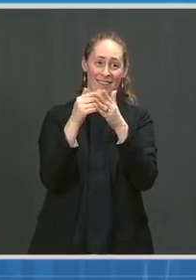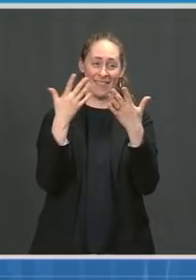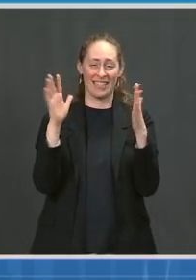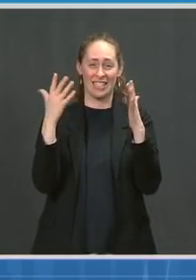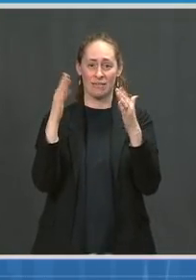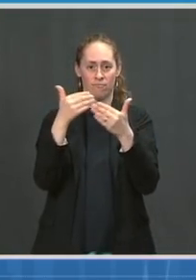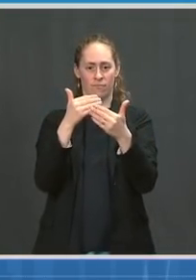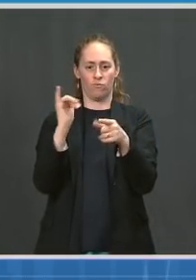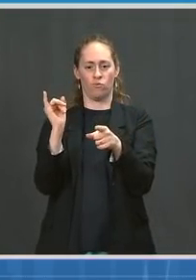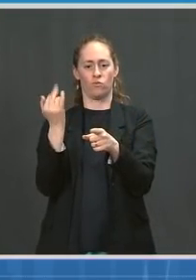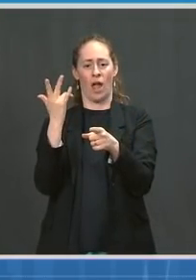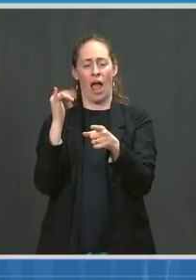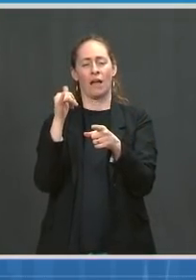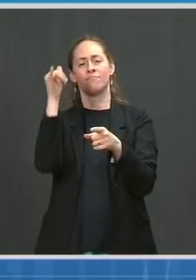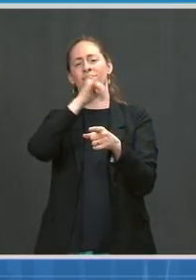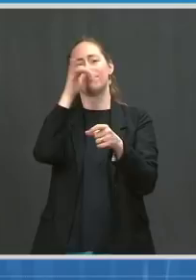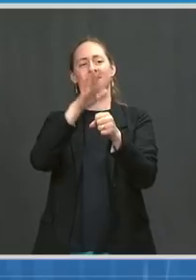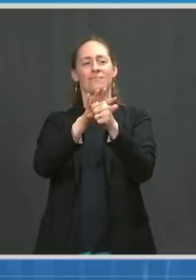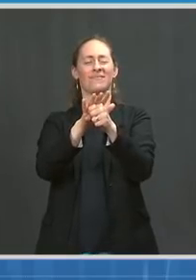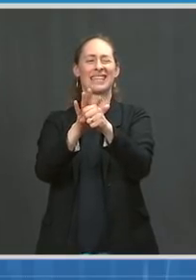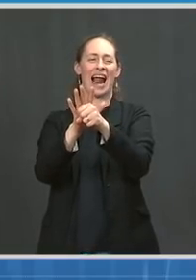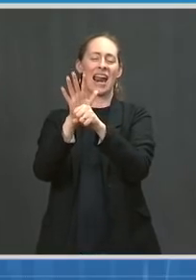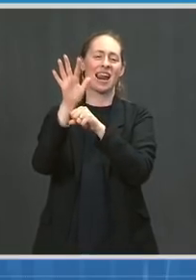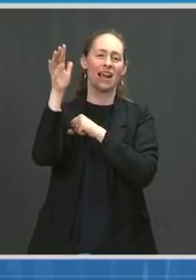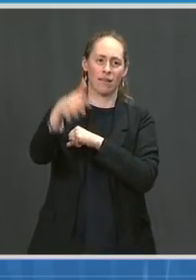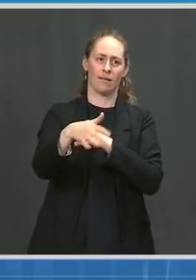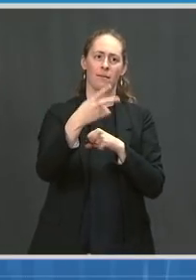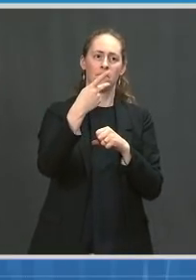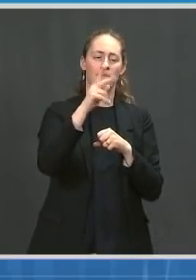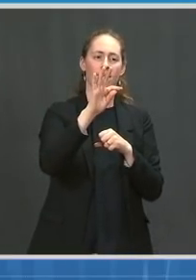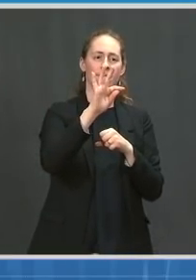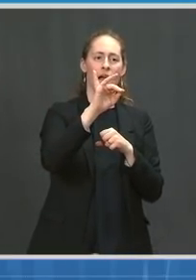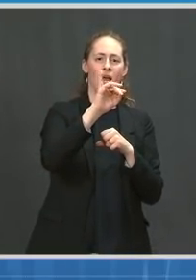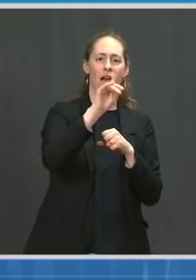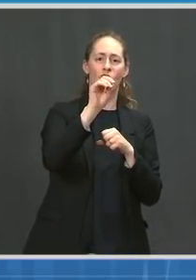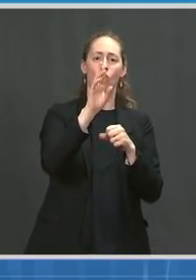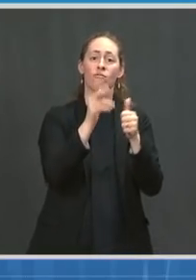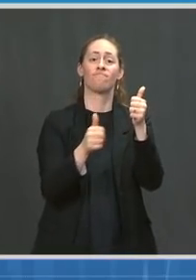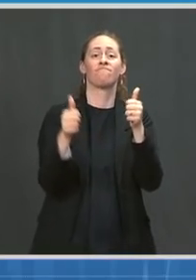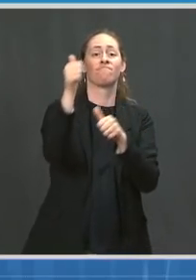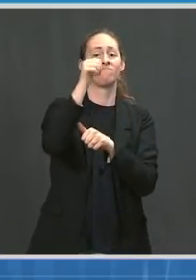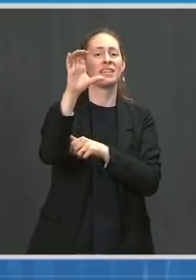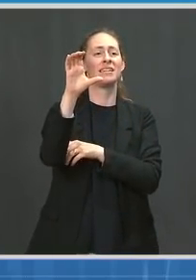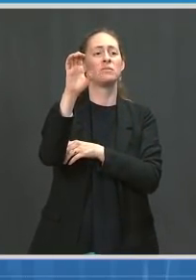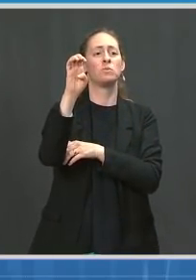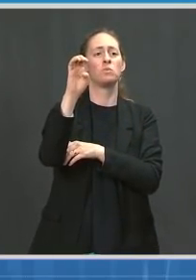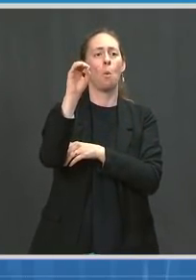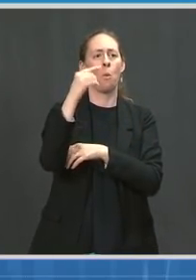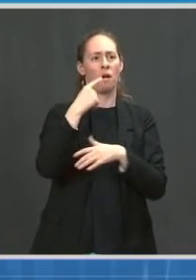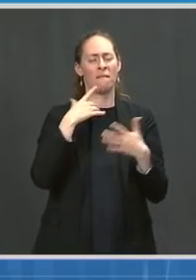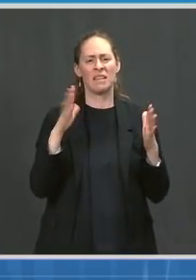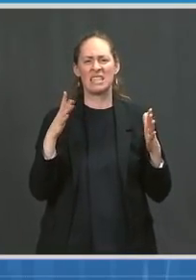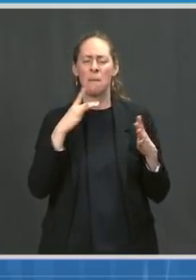That Pfizer CEO recently announced yesterday that he's actually accelerating that timeframe to mid-July.